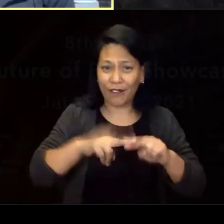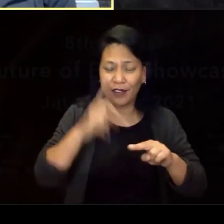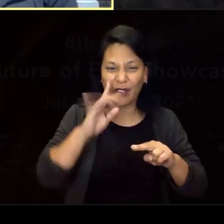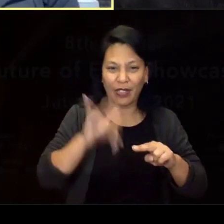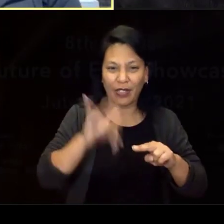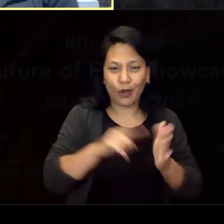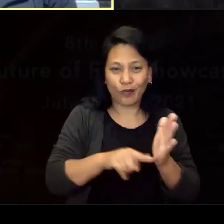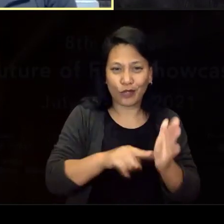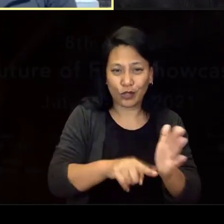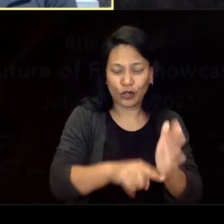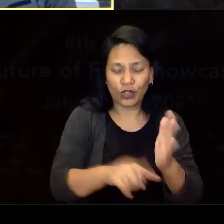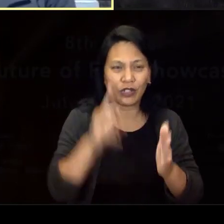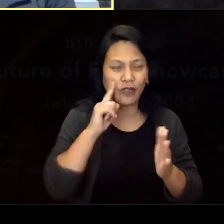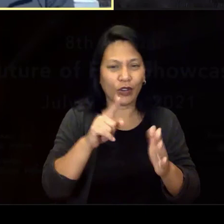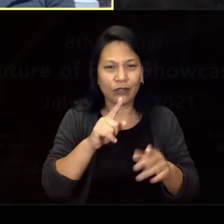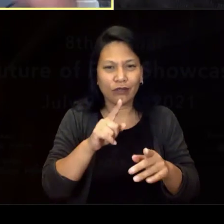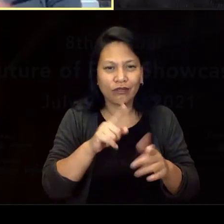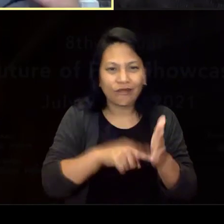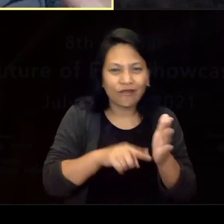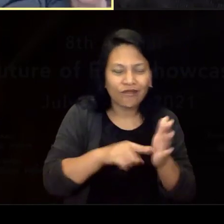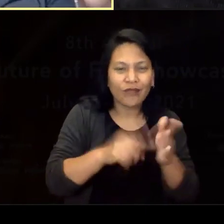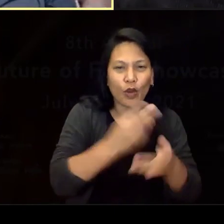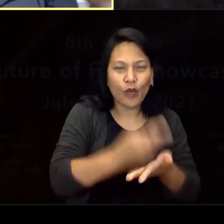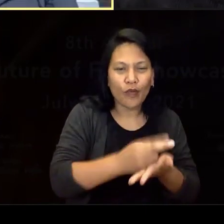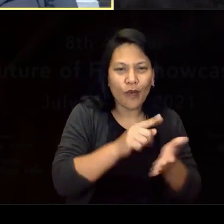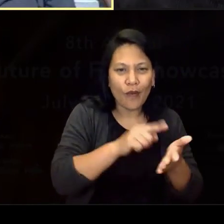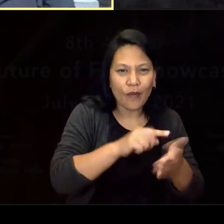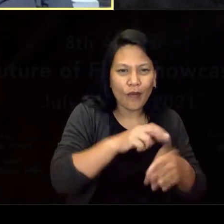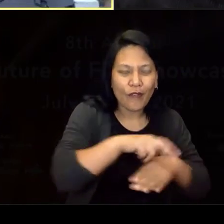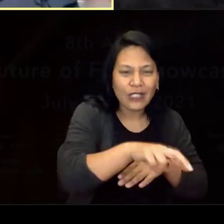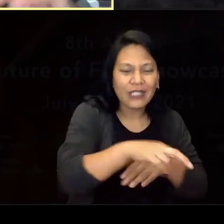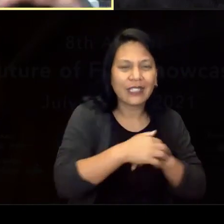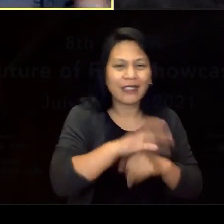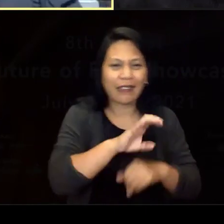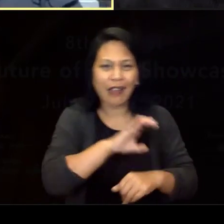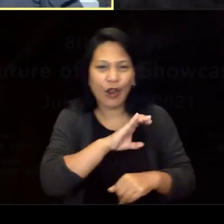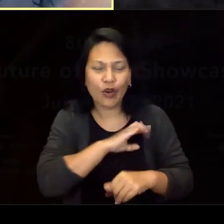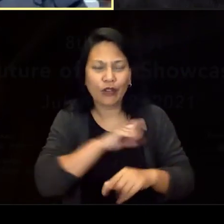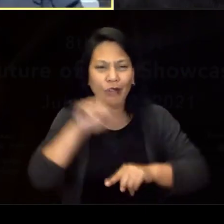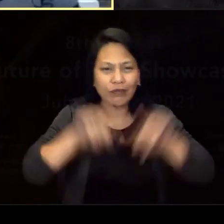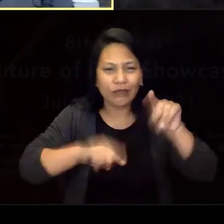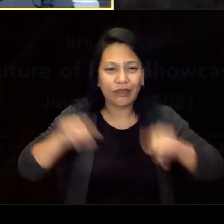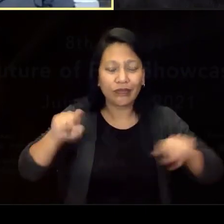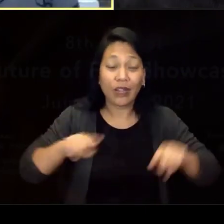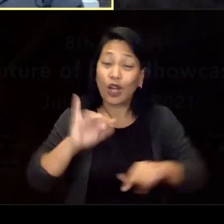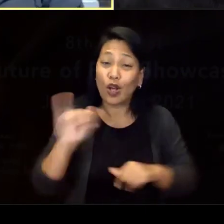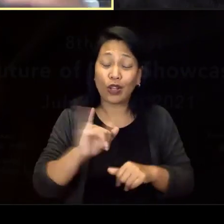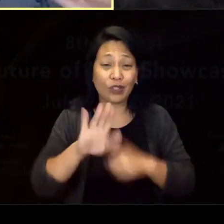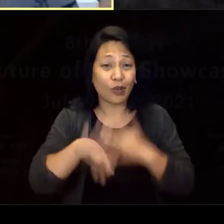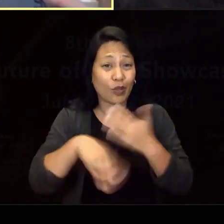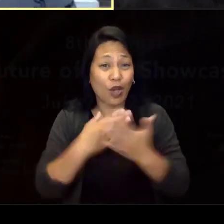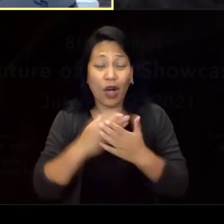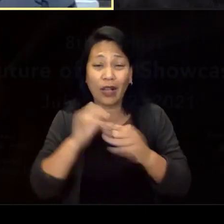Get all of those references and like figure out great, these different characters depending And they all could be totally different depending on who they are